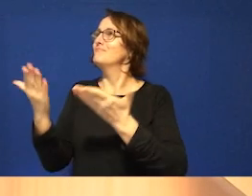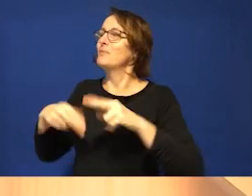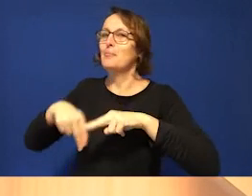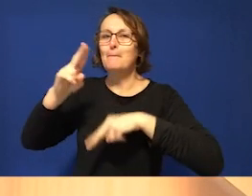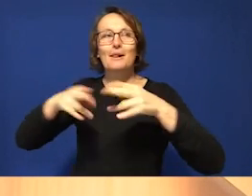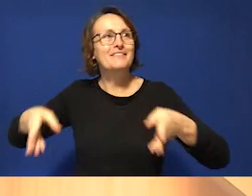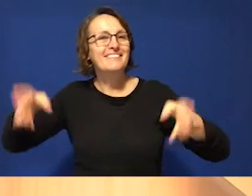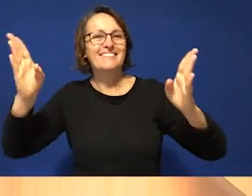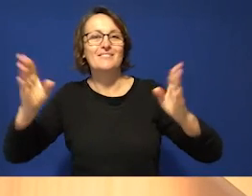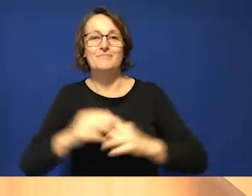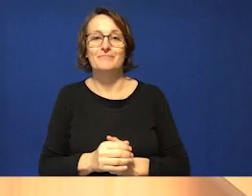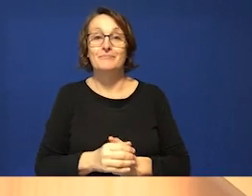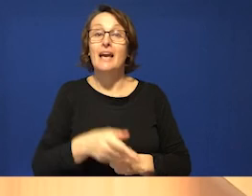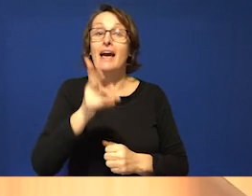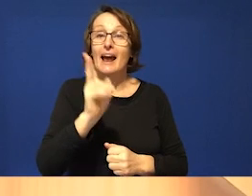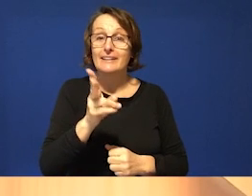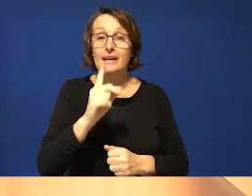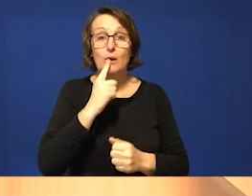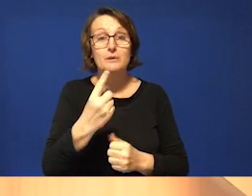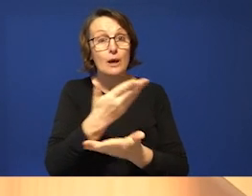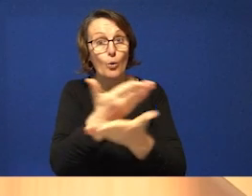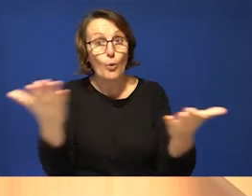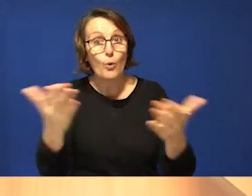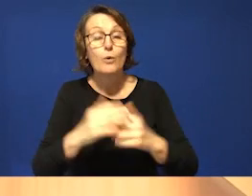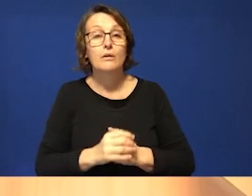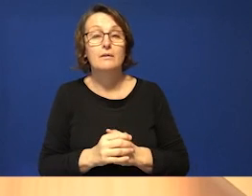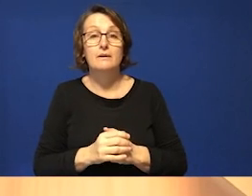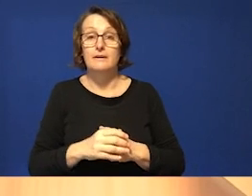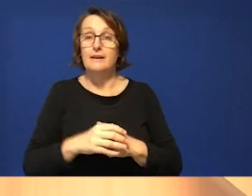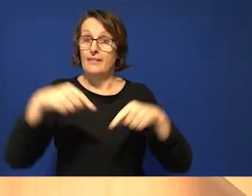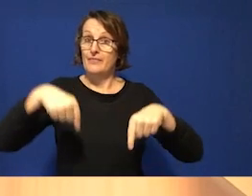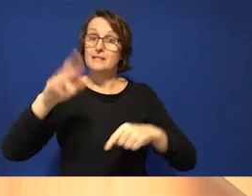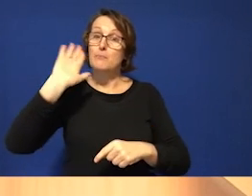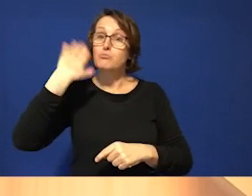And again I just mentioned to everyone out there, this presentation has been part of